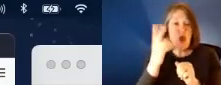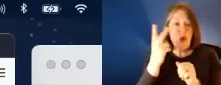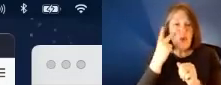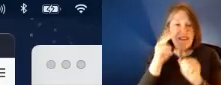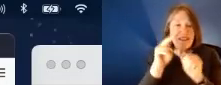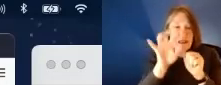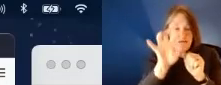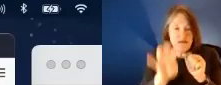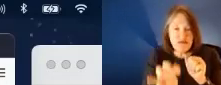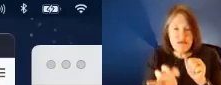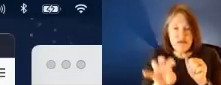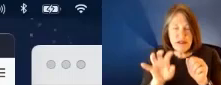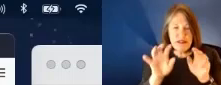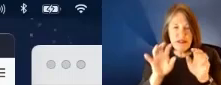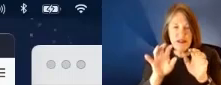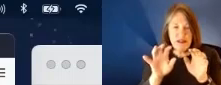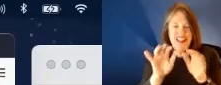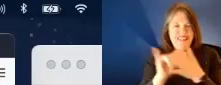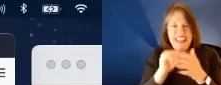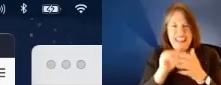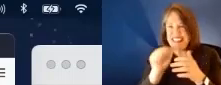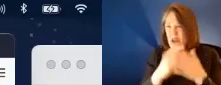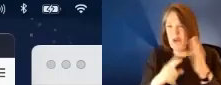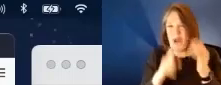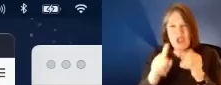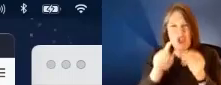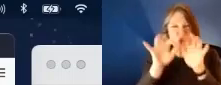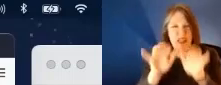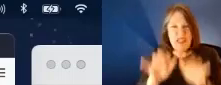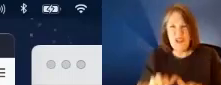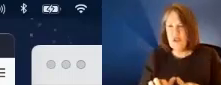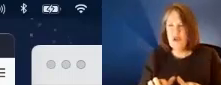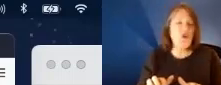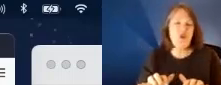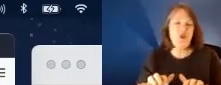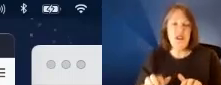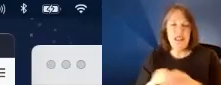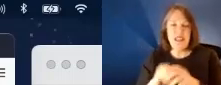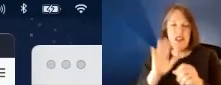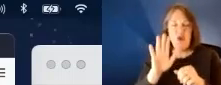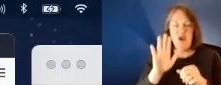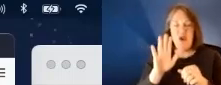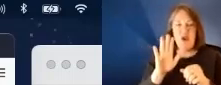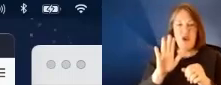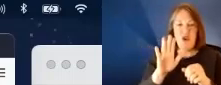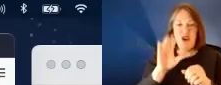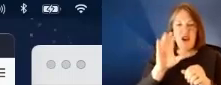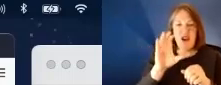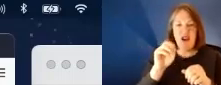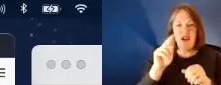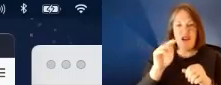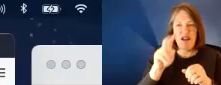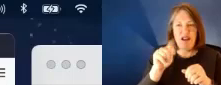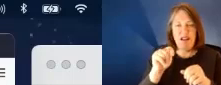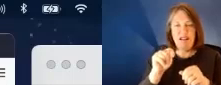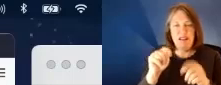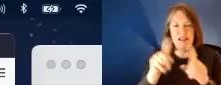07:00:27 This is the text that you entered in your content box itself. But it's a text